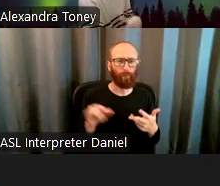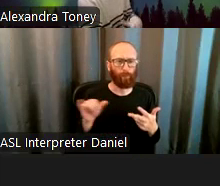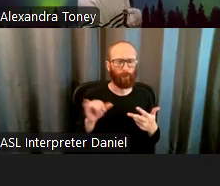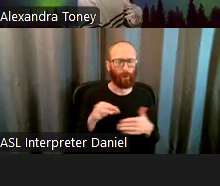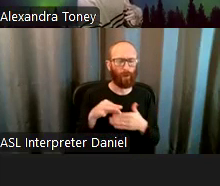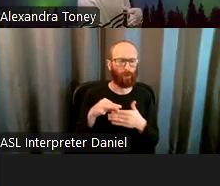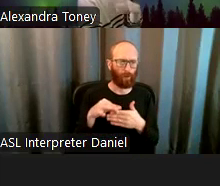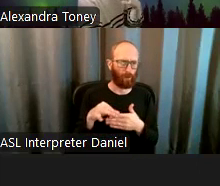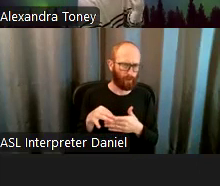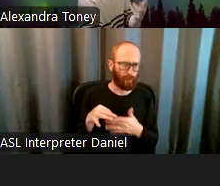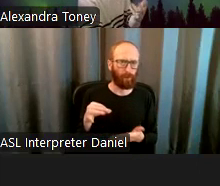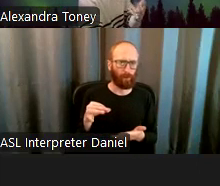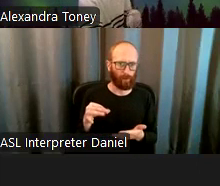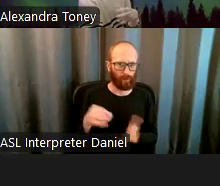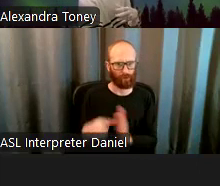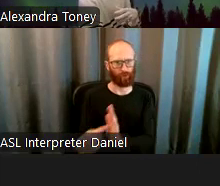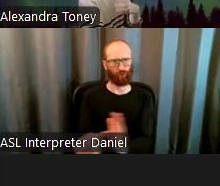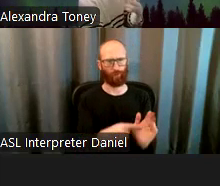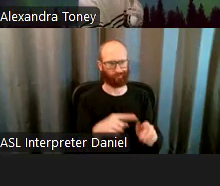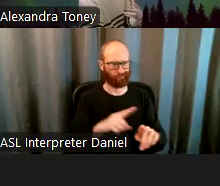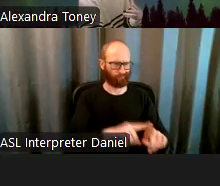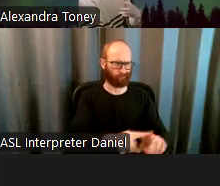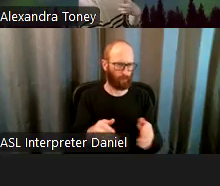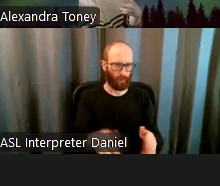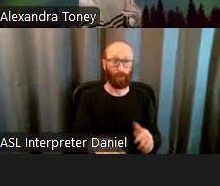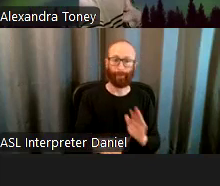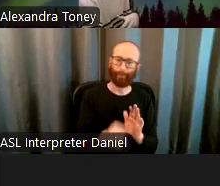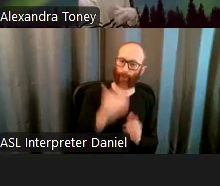in a variety of ways. So it's highlighting the why of learning, the what of learning,